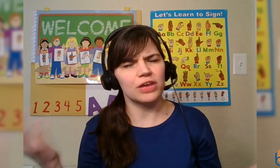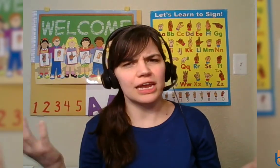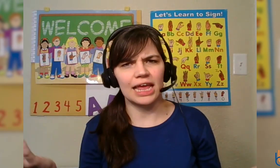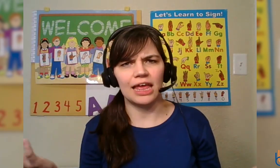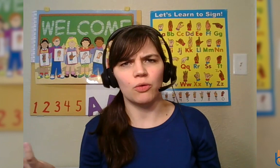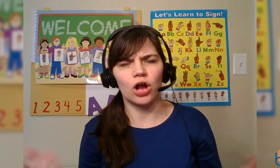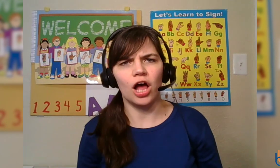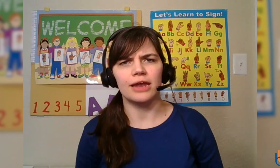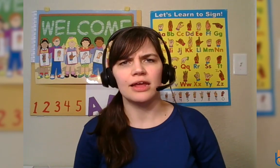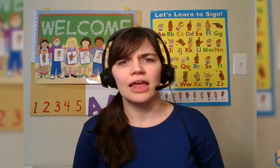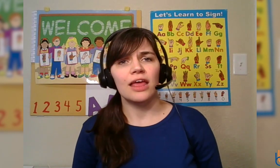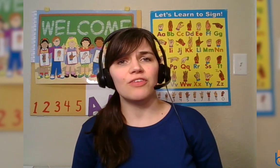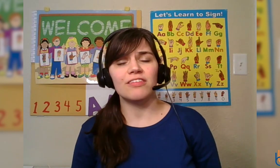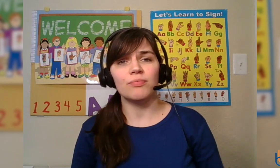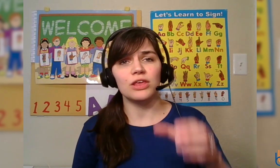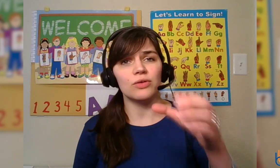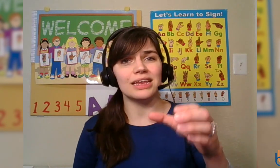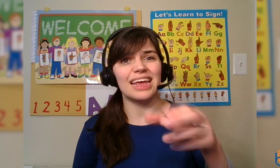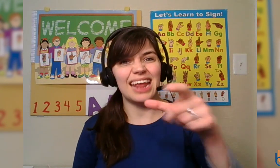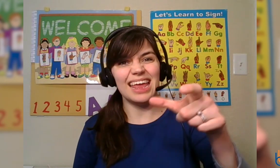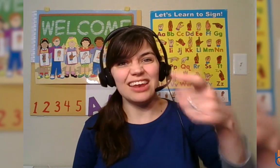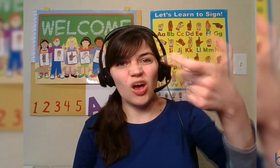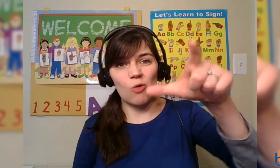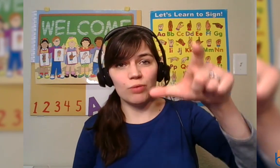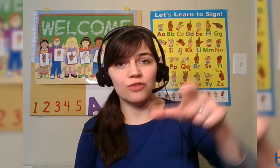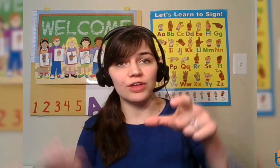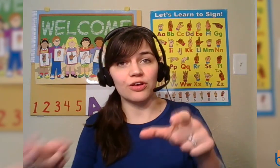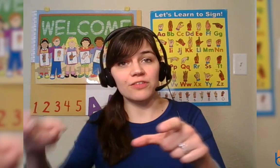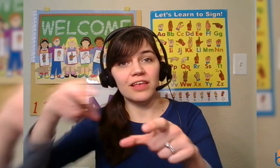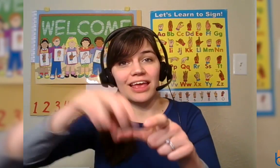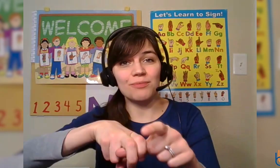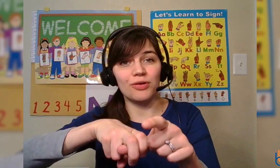getting in or on if it's something you can get in. Open your fingers and put